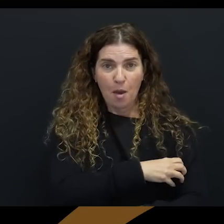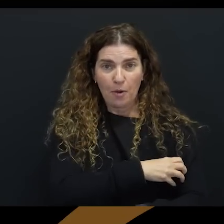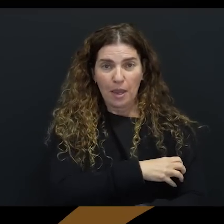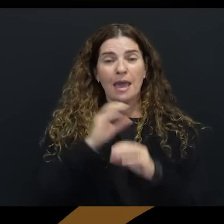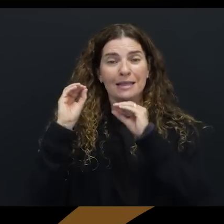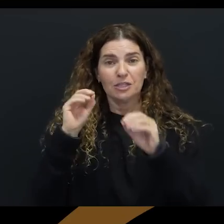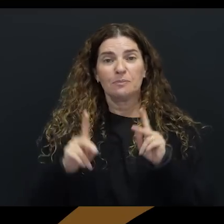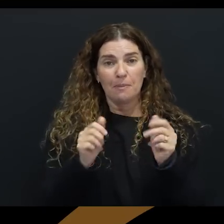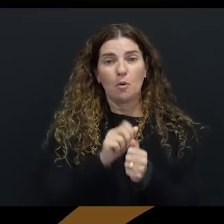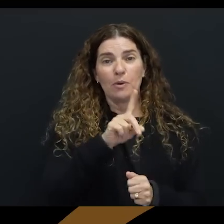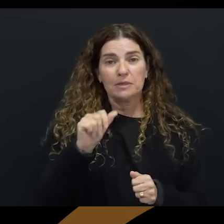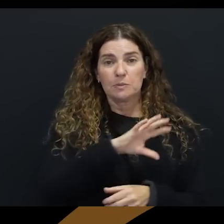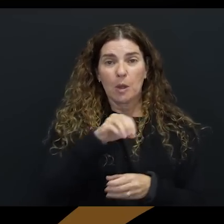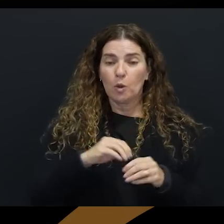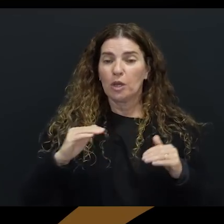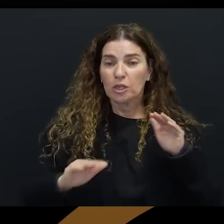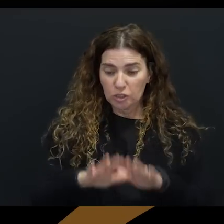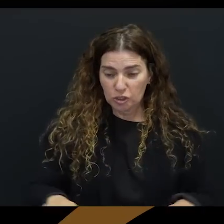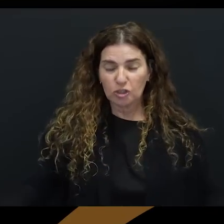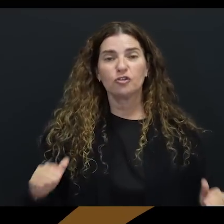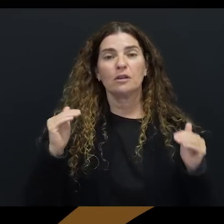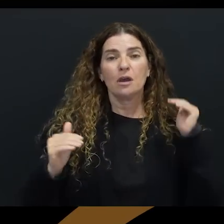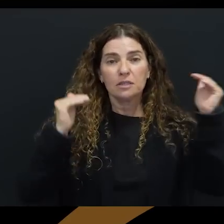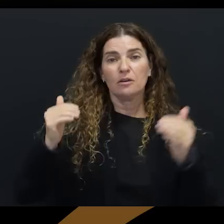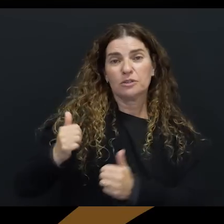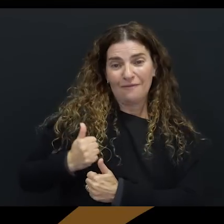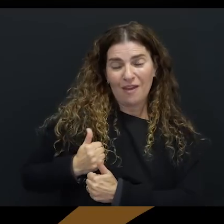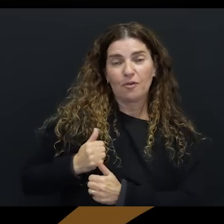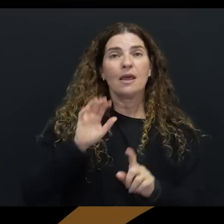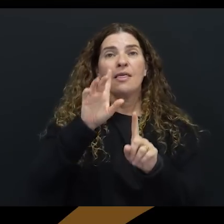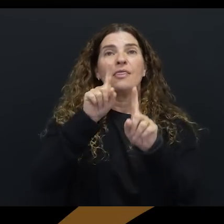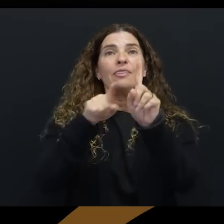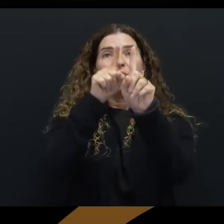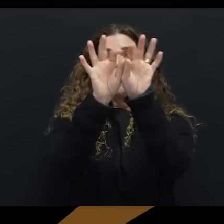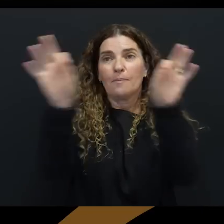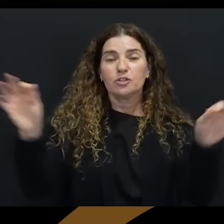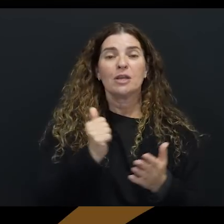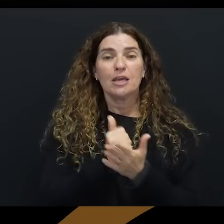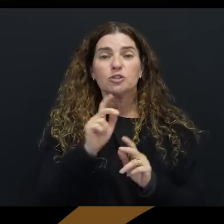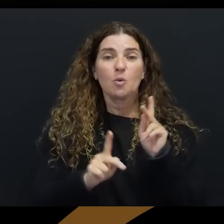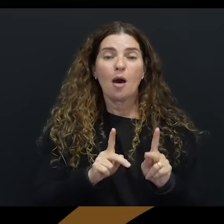including children, adults, and veterans. Their mission is to help these individuals discover the love of learning,